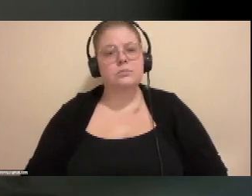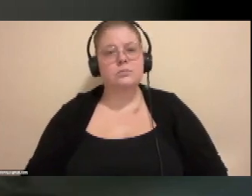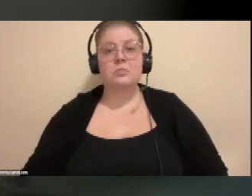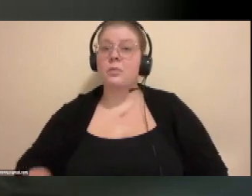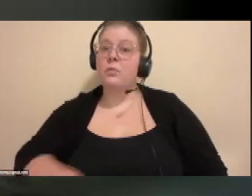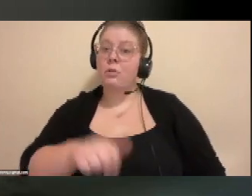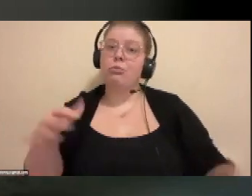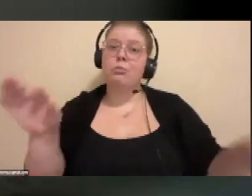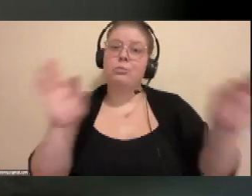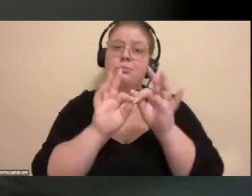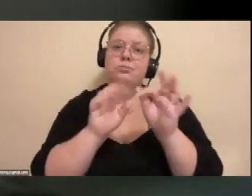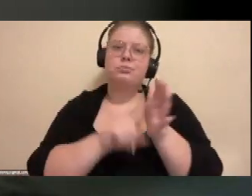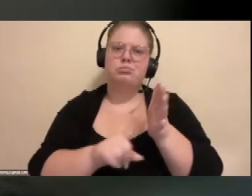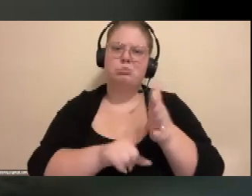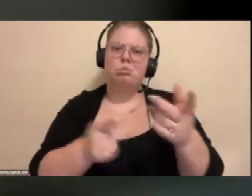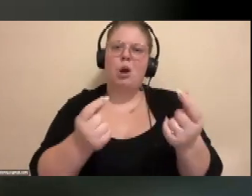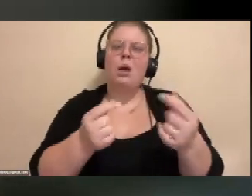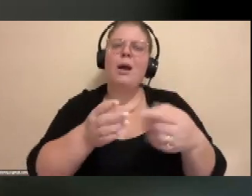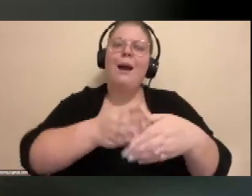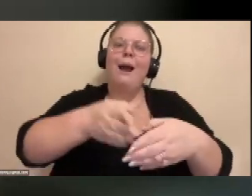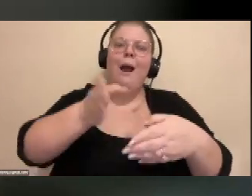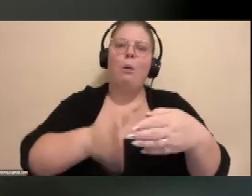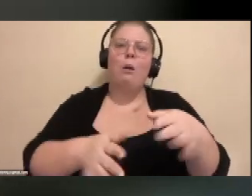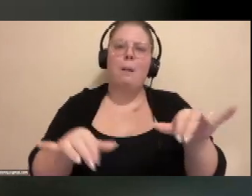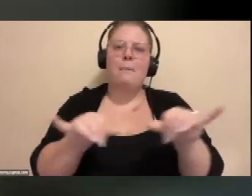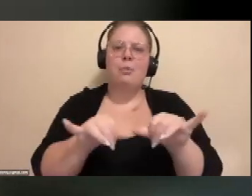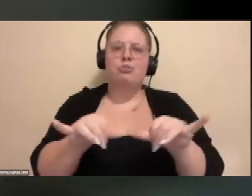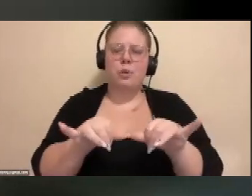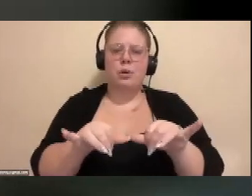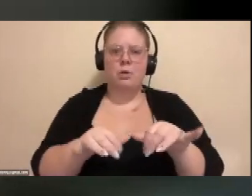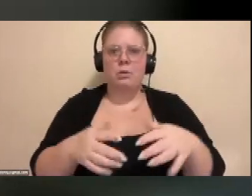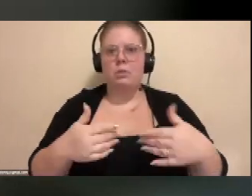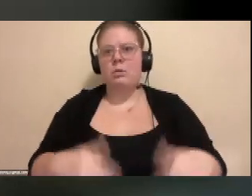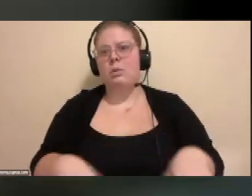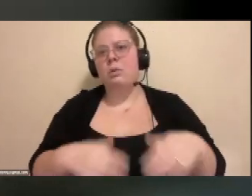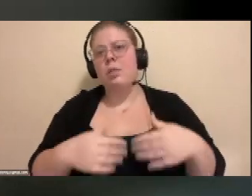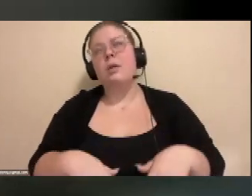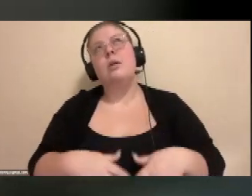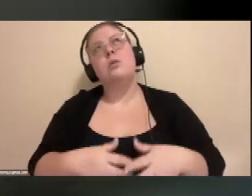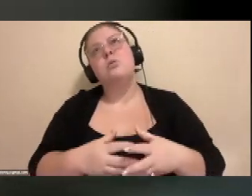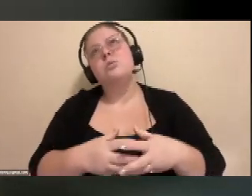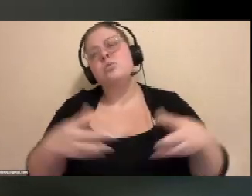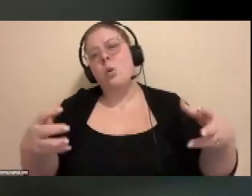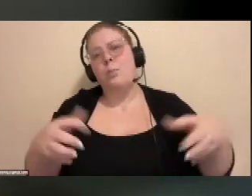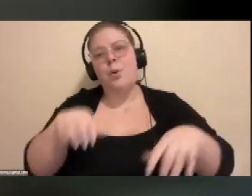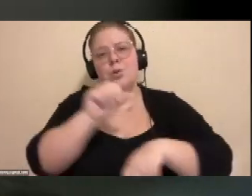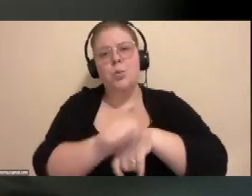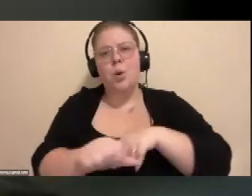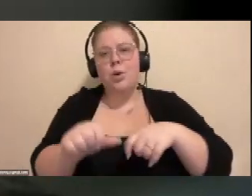And if we still have so far to go in how we're measuring the outcomes that